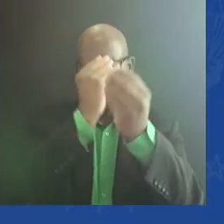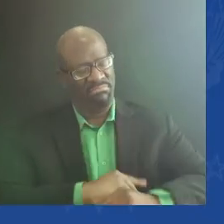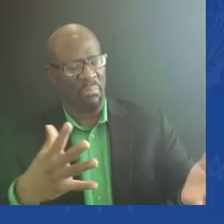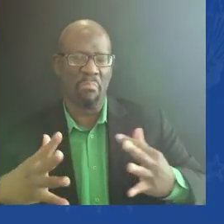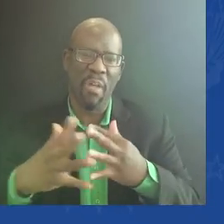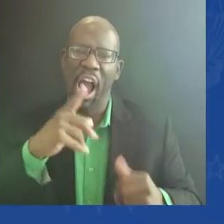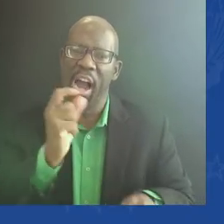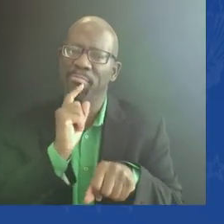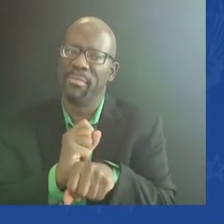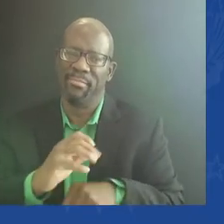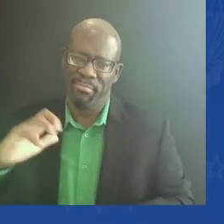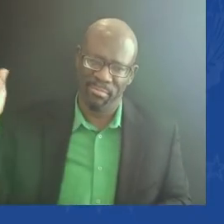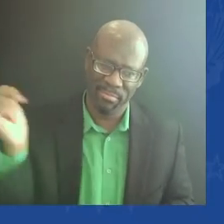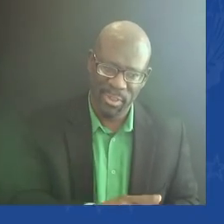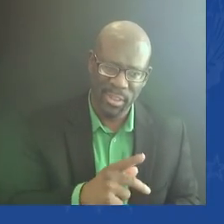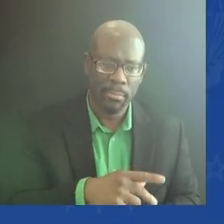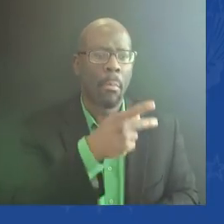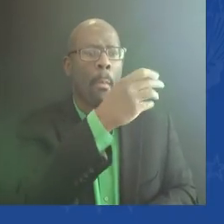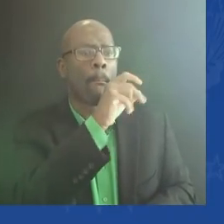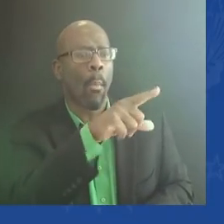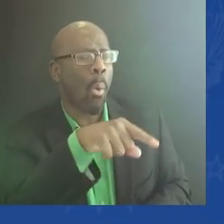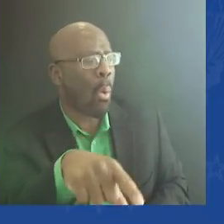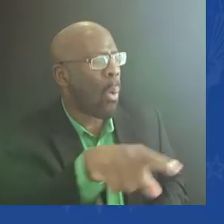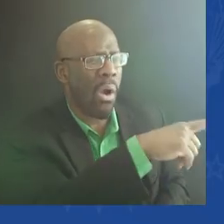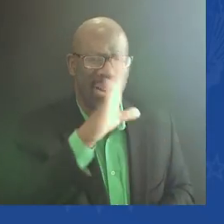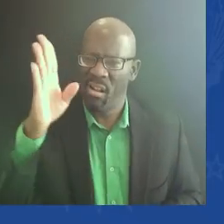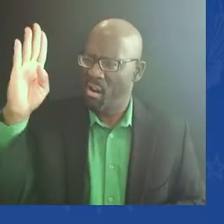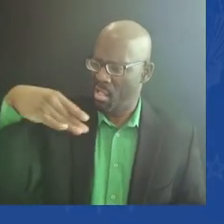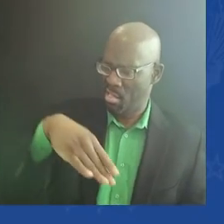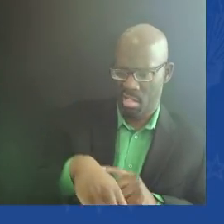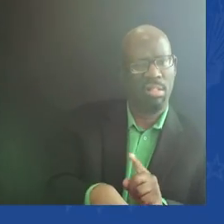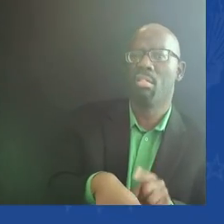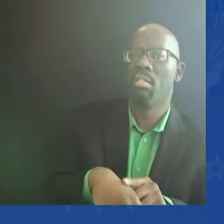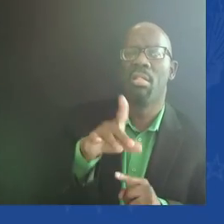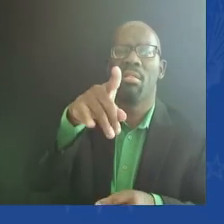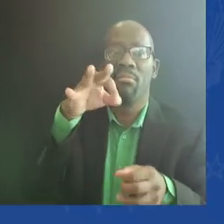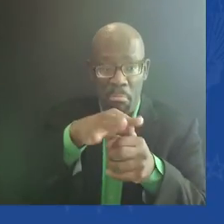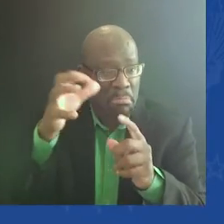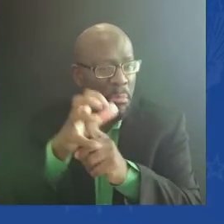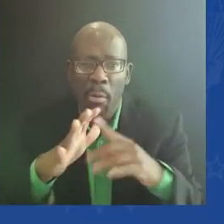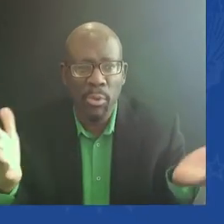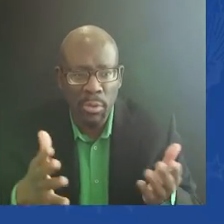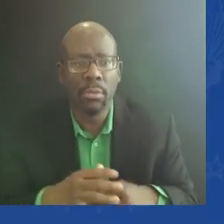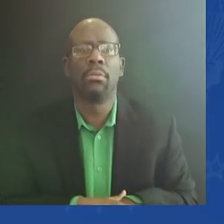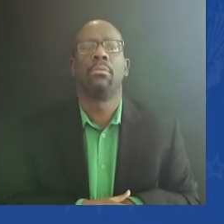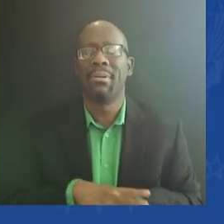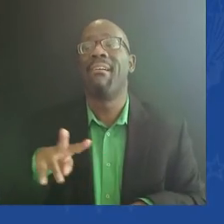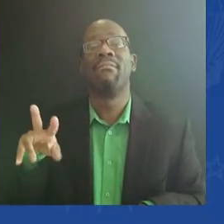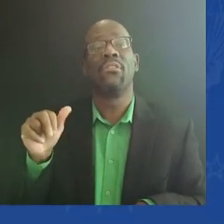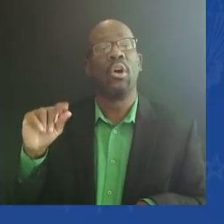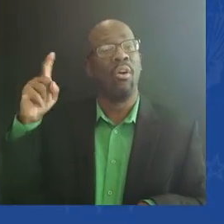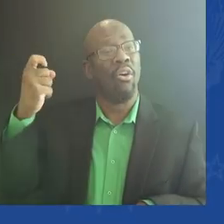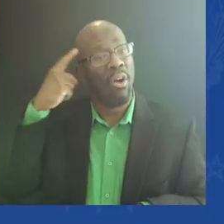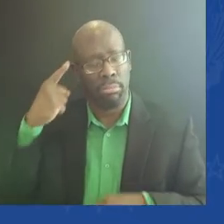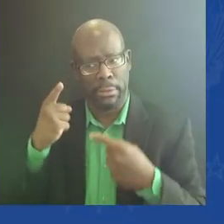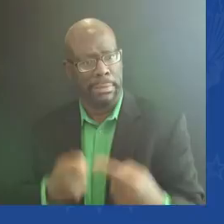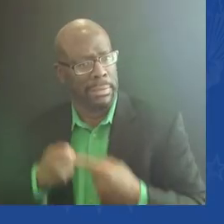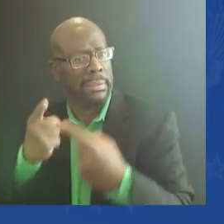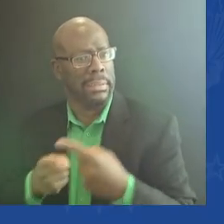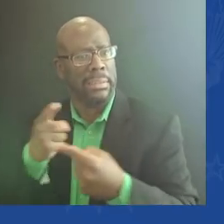Your party's nominee for governor of Virginia is facing a very tough -- a tougher-than-expected race. Your party spent months trying to negotiate